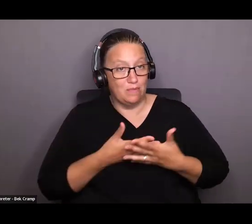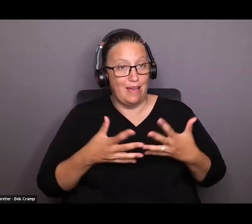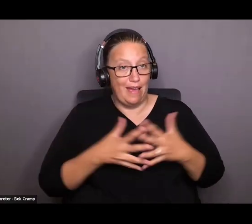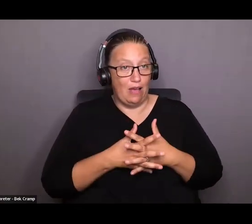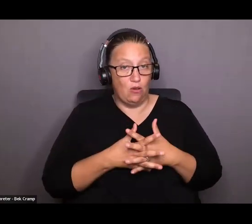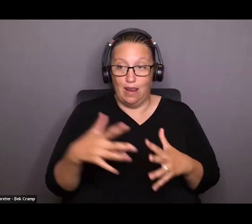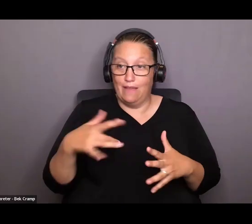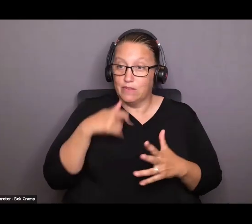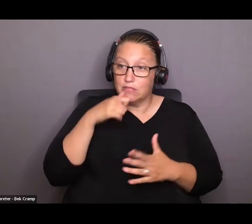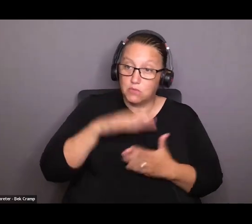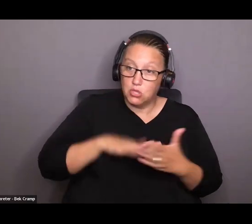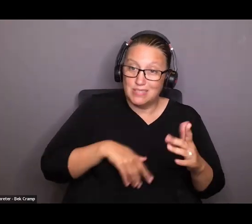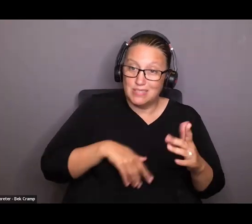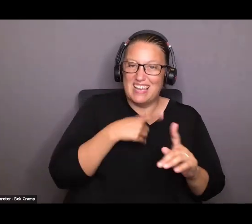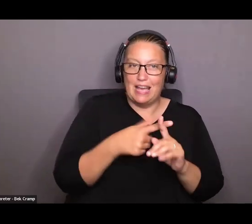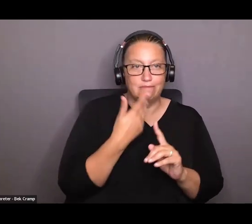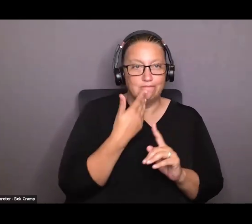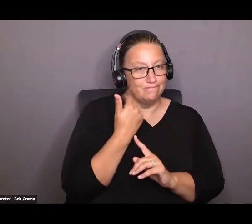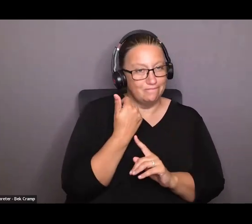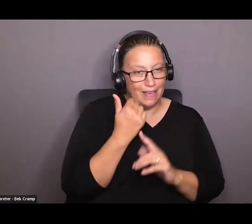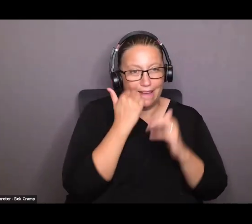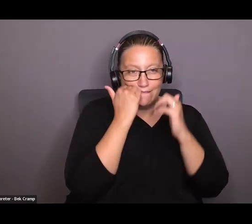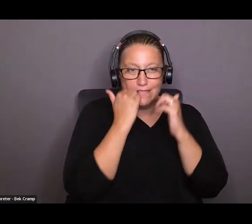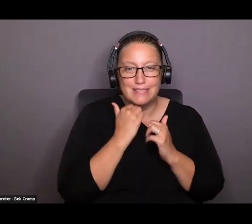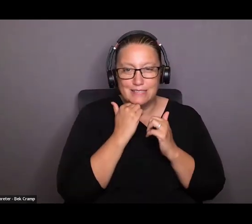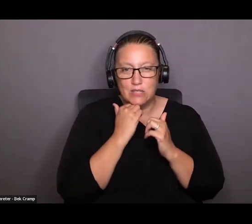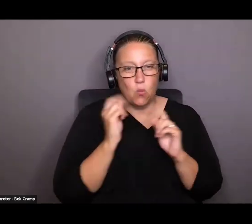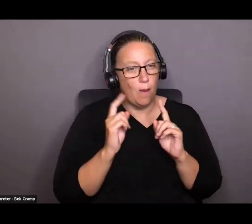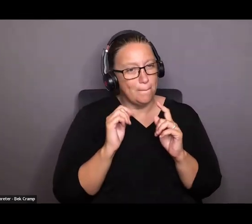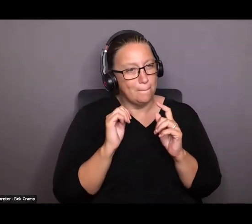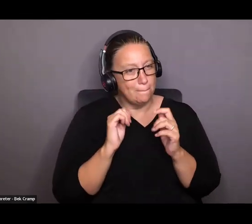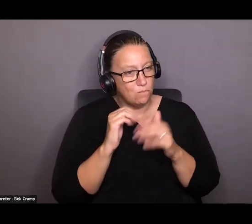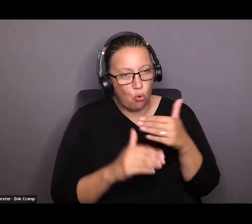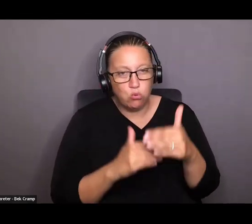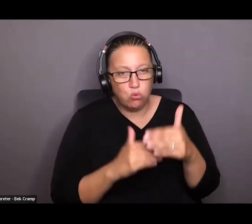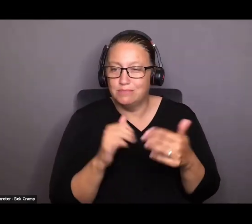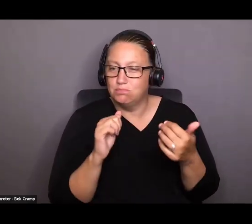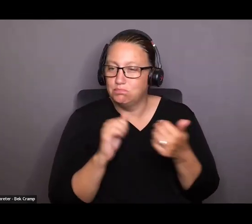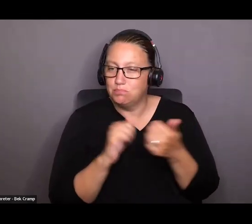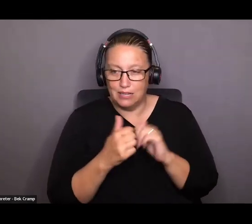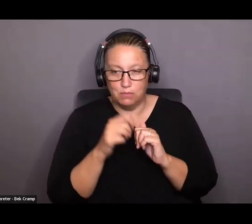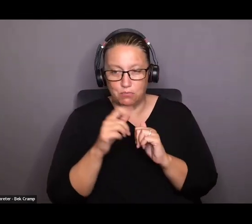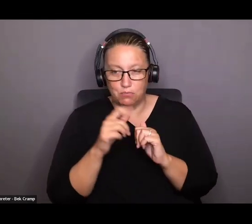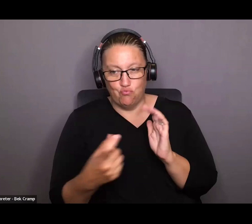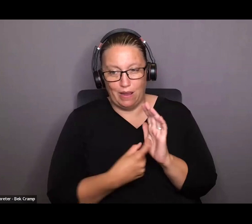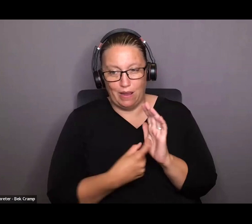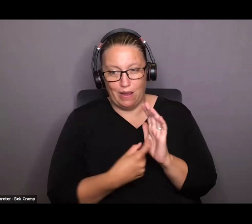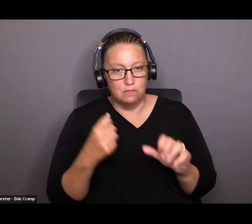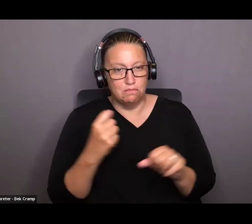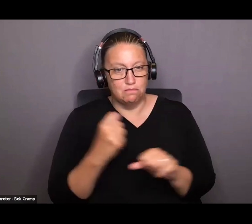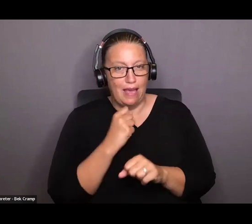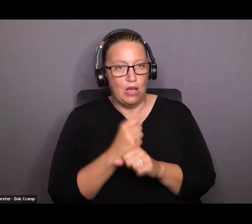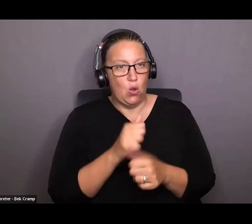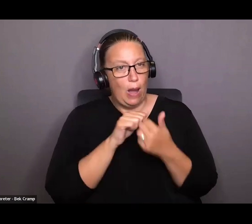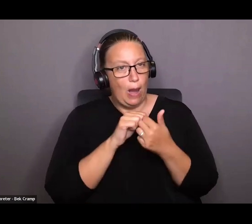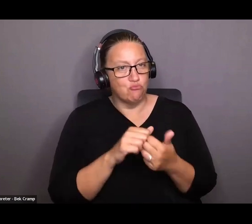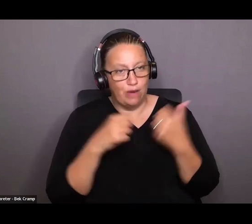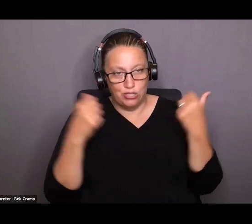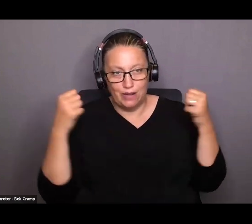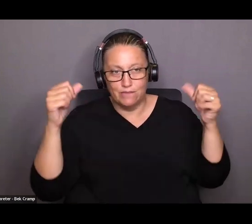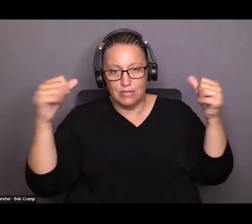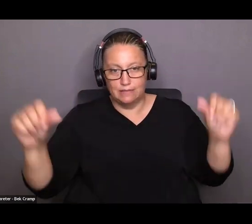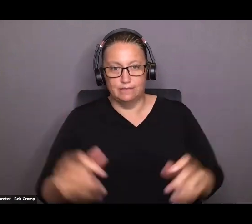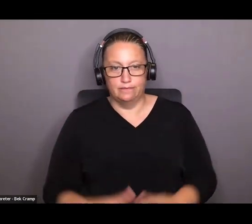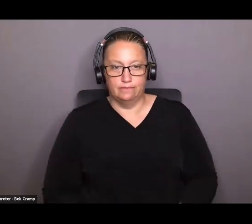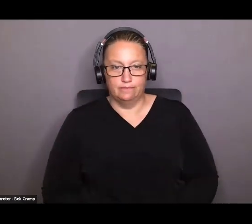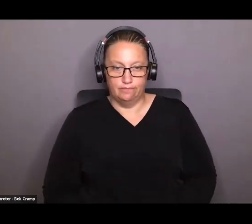processes or partnerships you would recommend to make this collaboration effective? Siobhan.